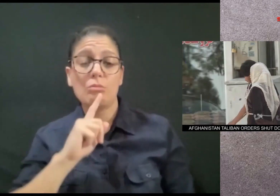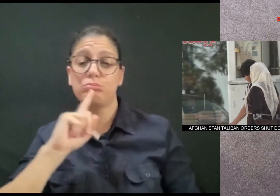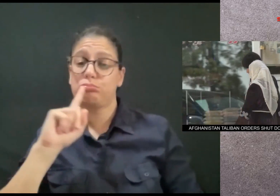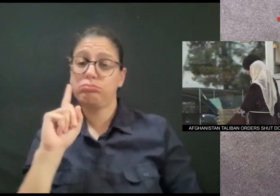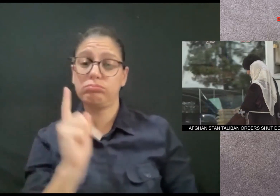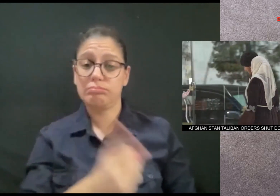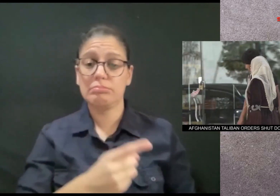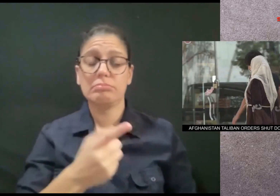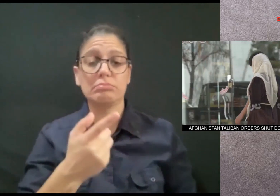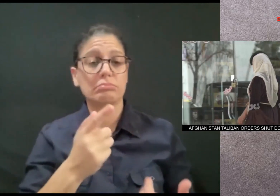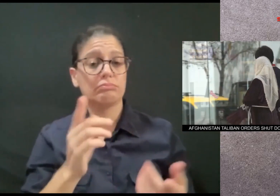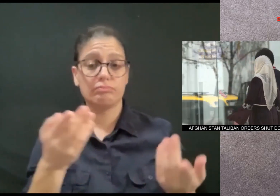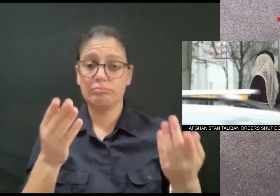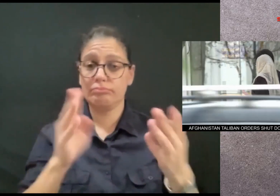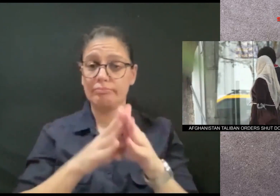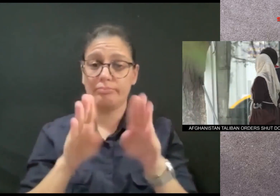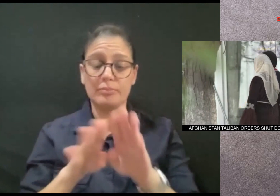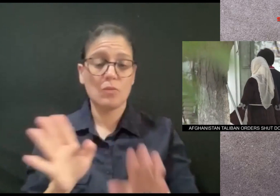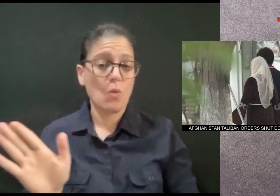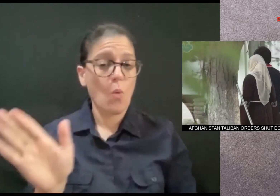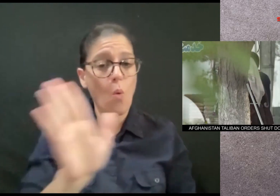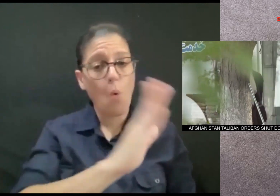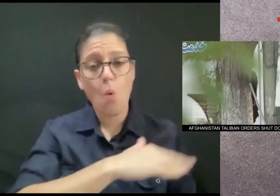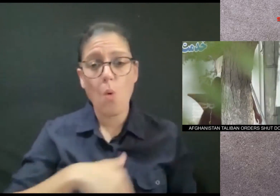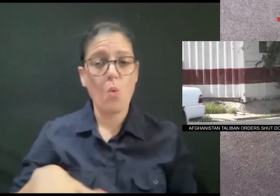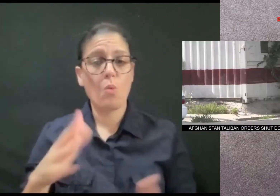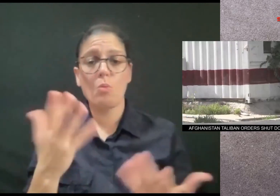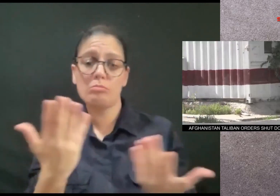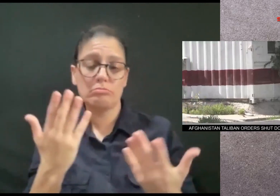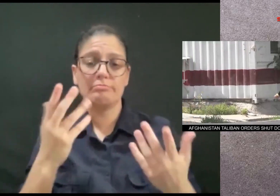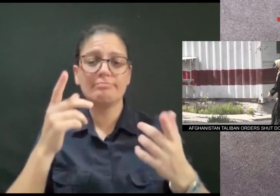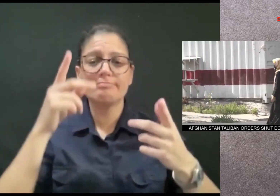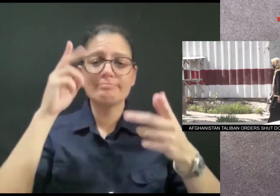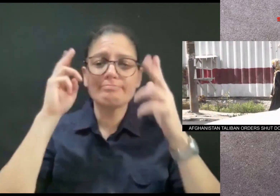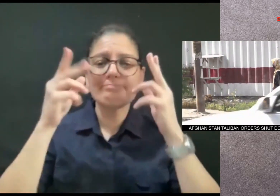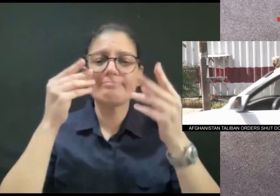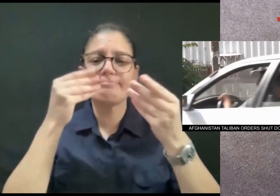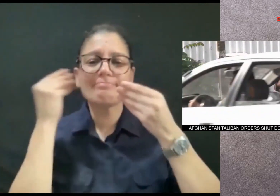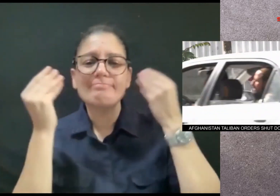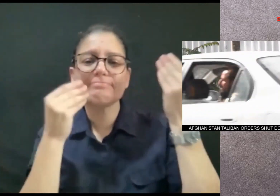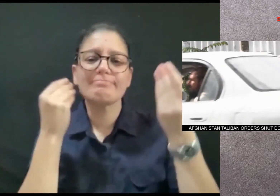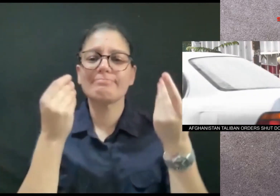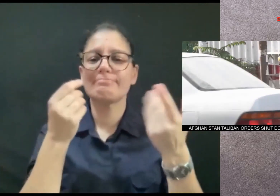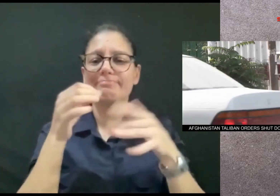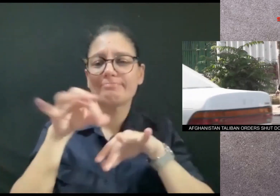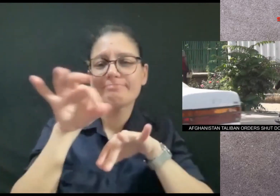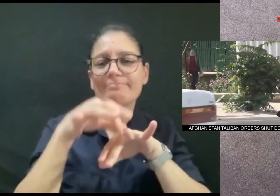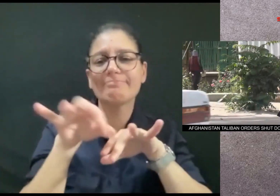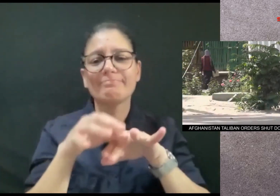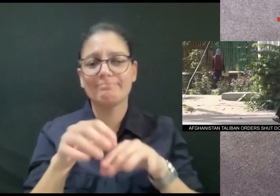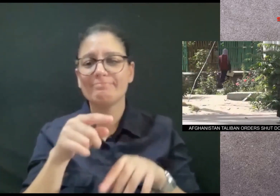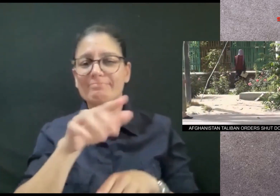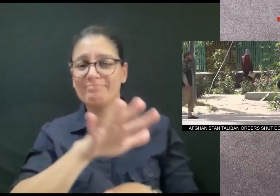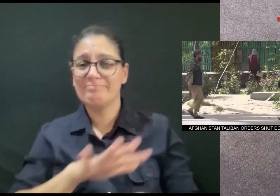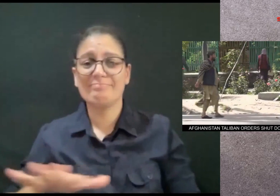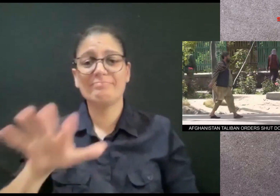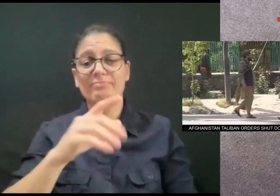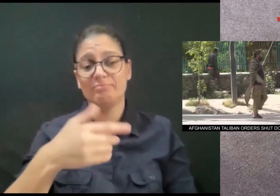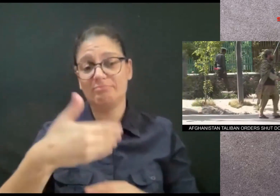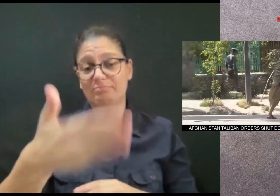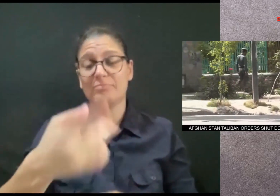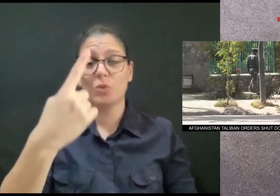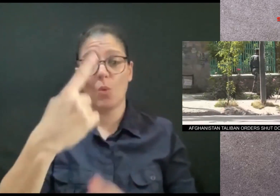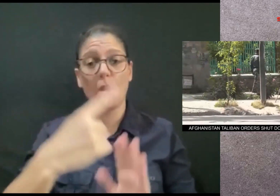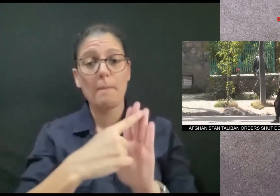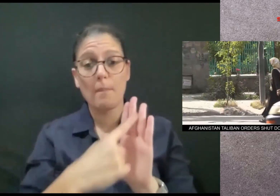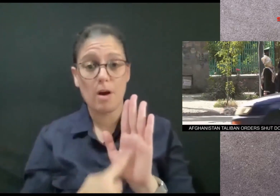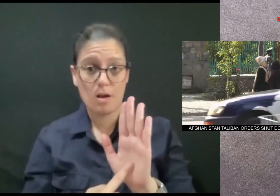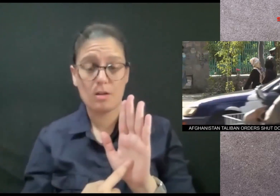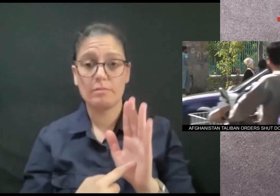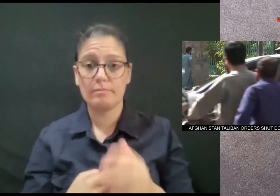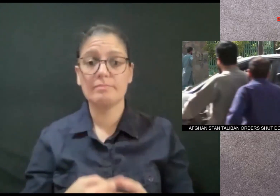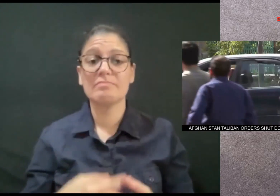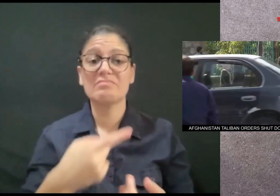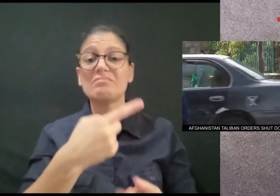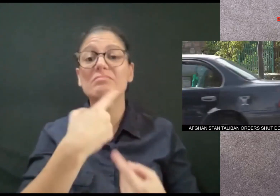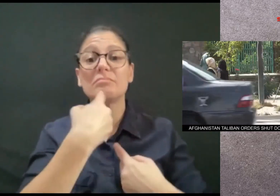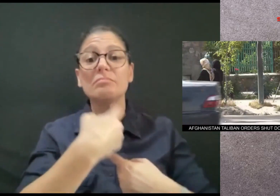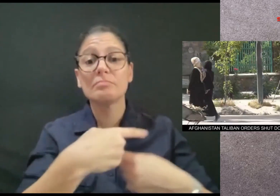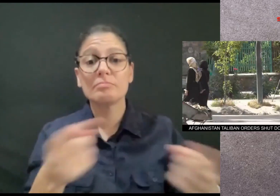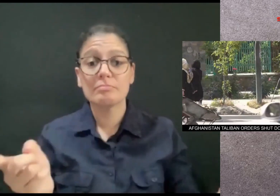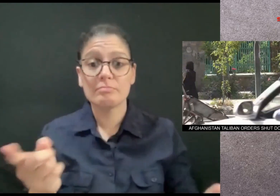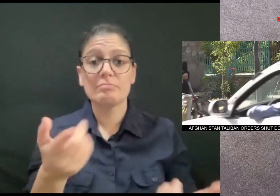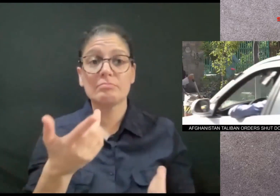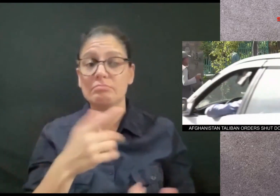the Taliban have ordered beauty salons throughout the country to close within a month the announcement